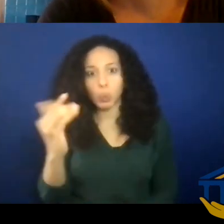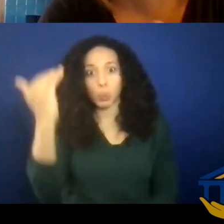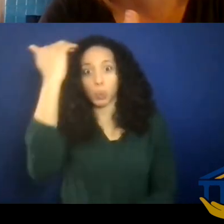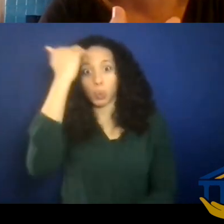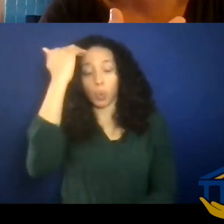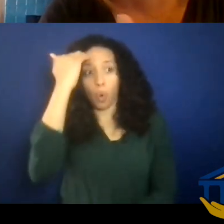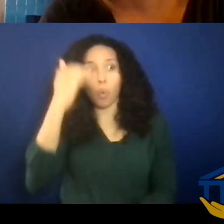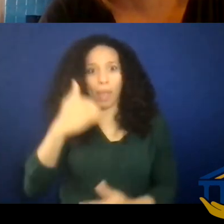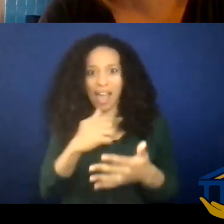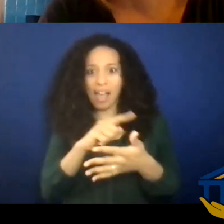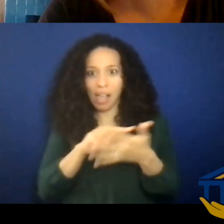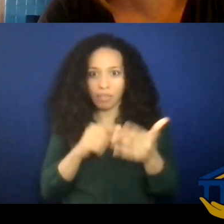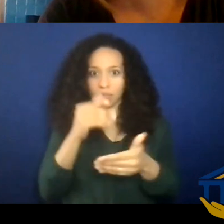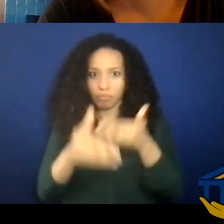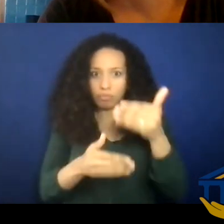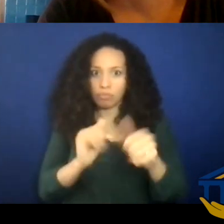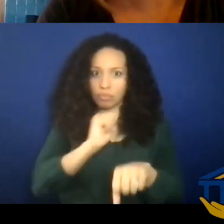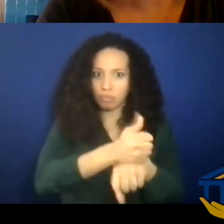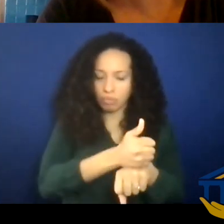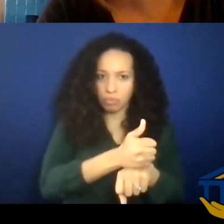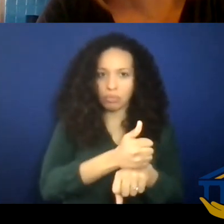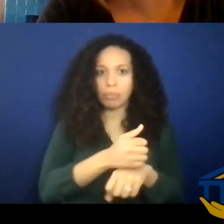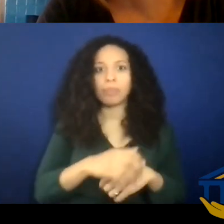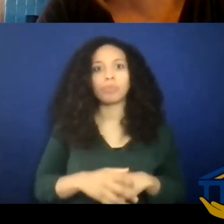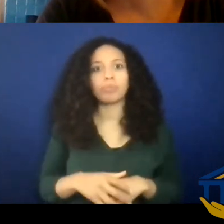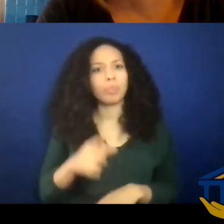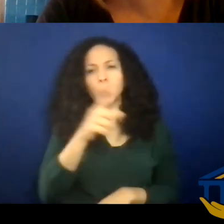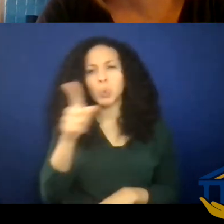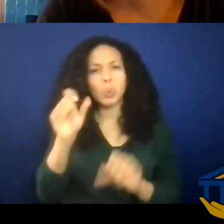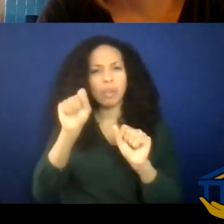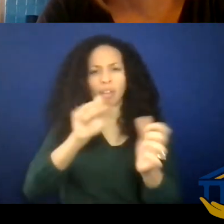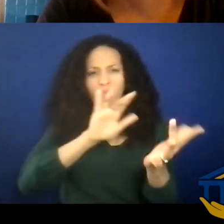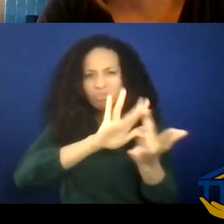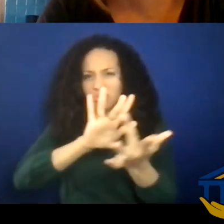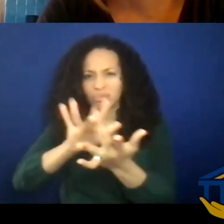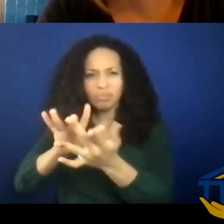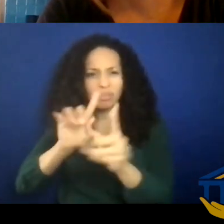But you should always know that you can reach out to various groups for help understanding what